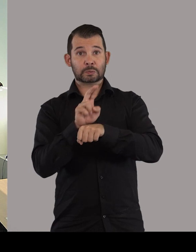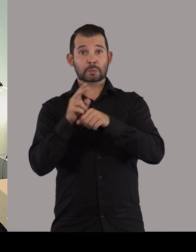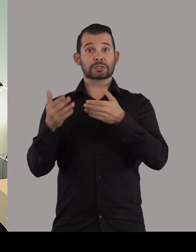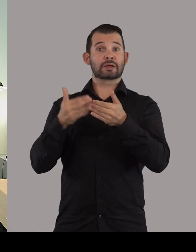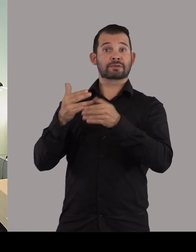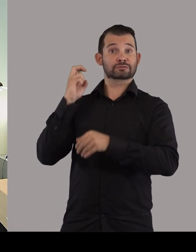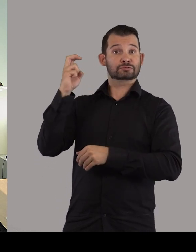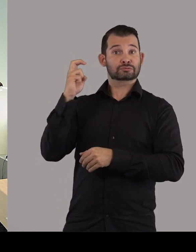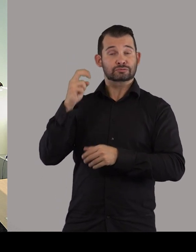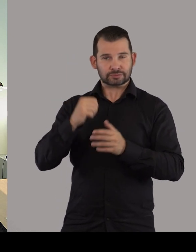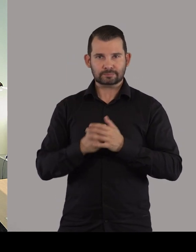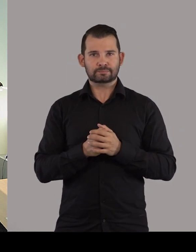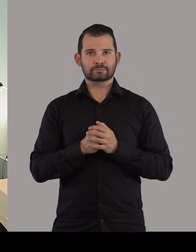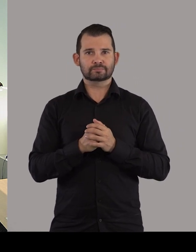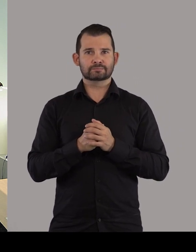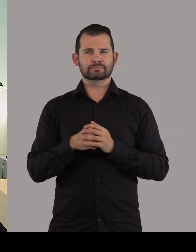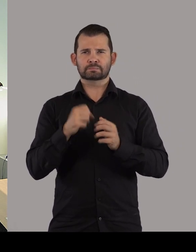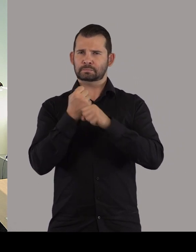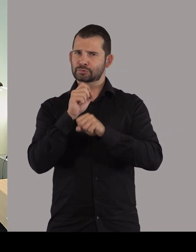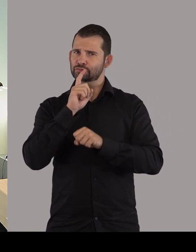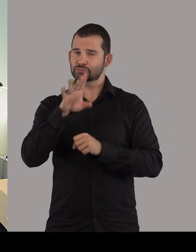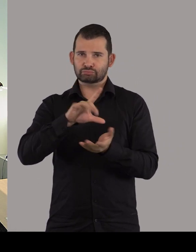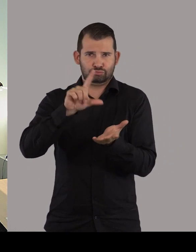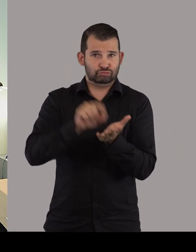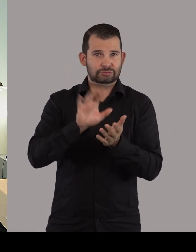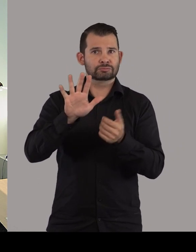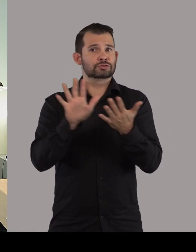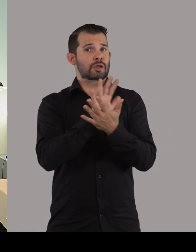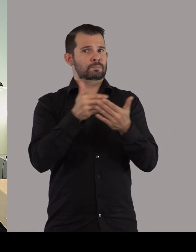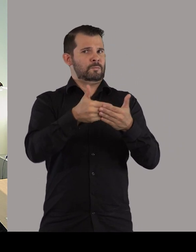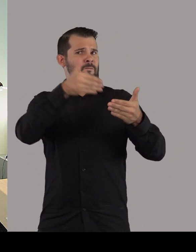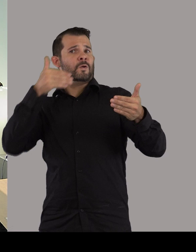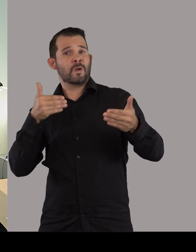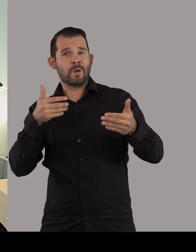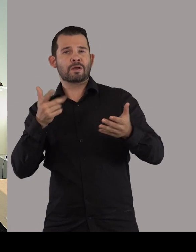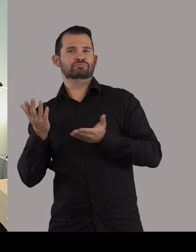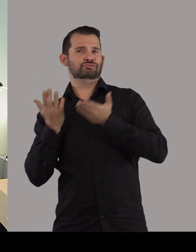Make sure to print your documents beforehand and bring them to the in-person assessment.